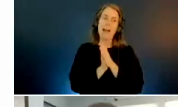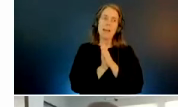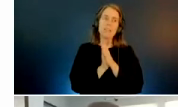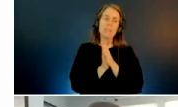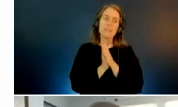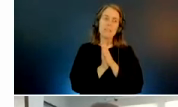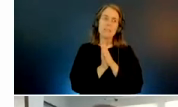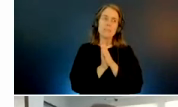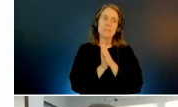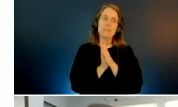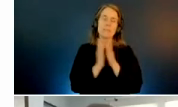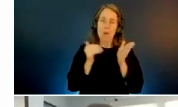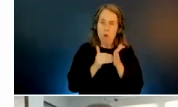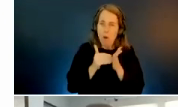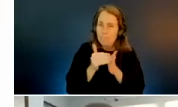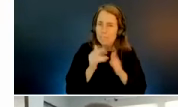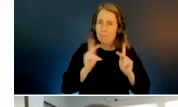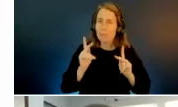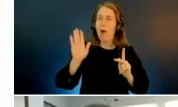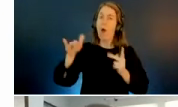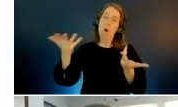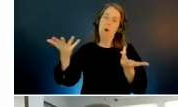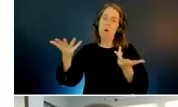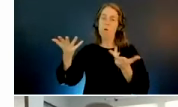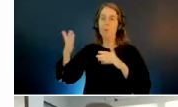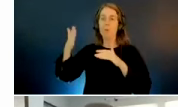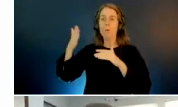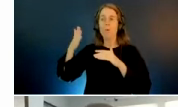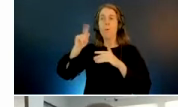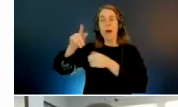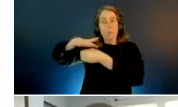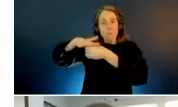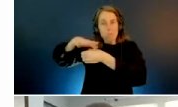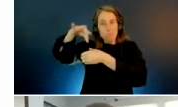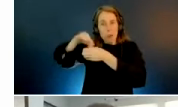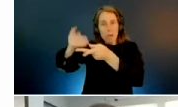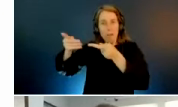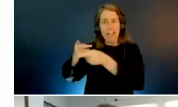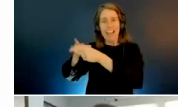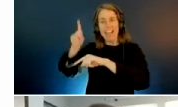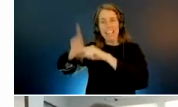the precinct is not accessible because people with disabilities can vote curbside if you want to take